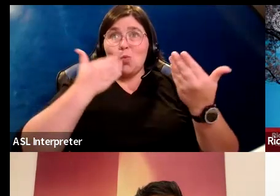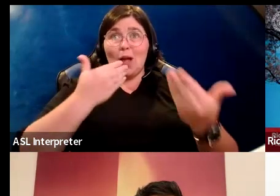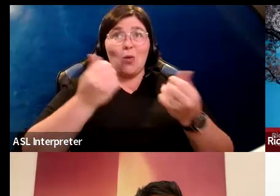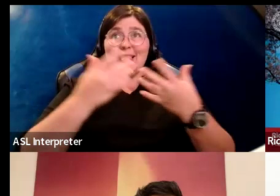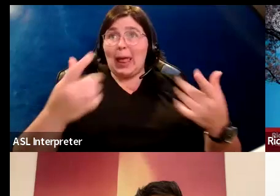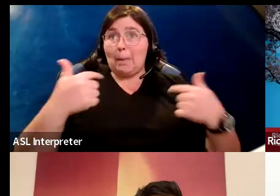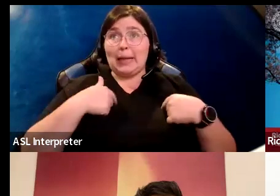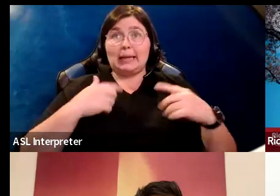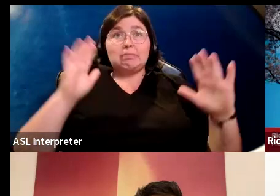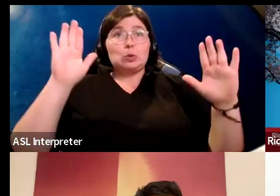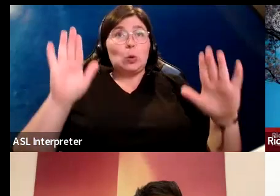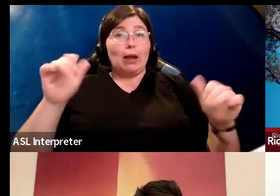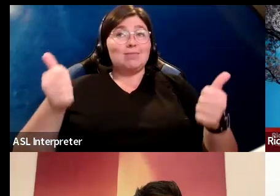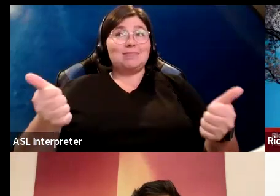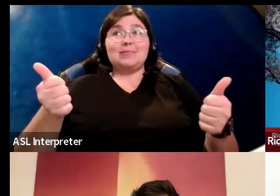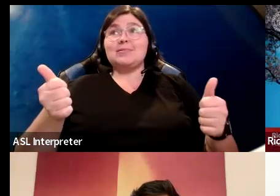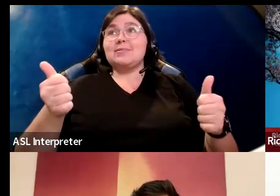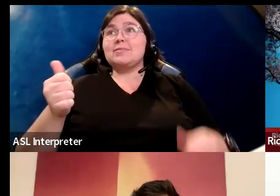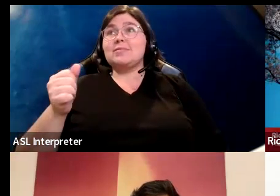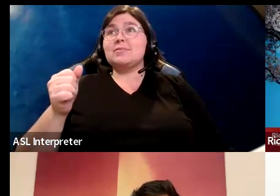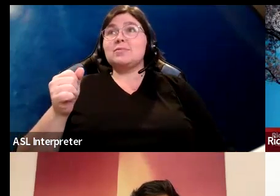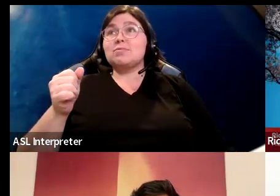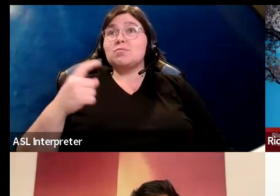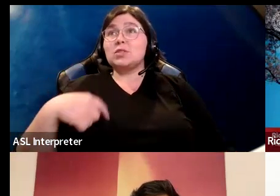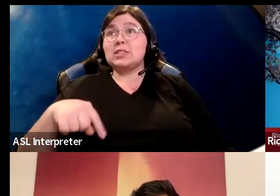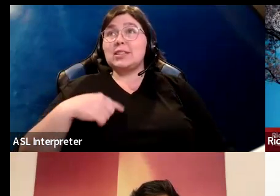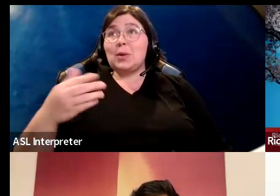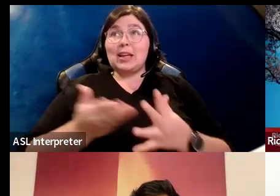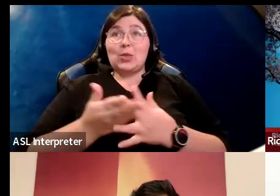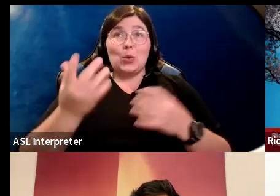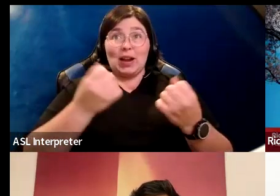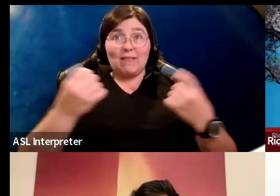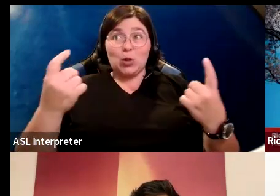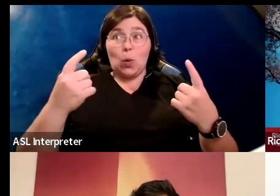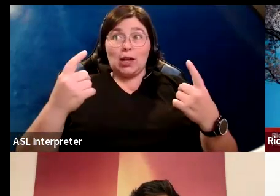And did we get through everybody's calls to action?